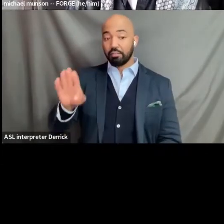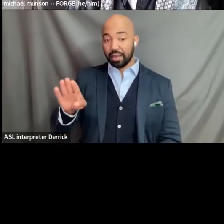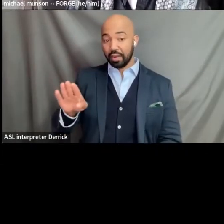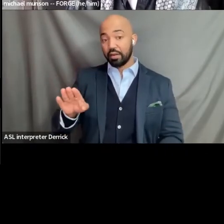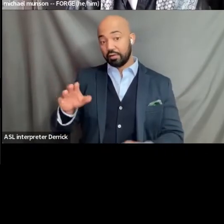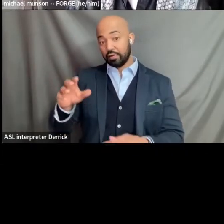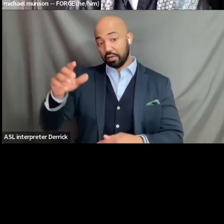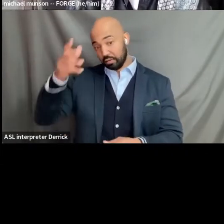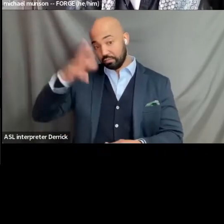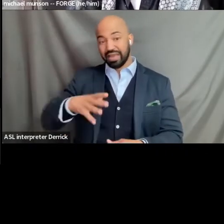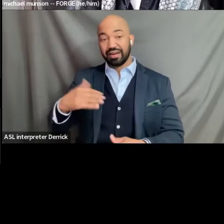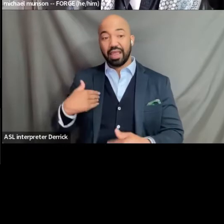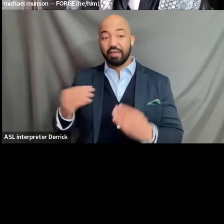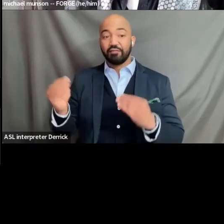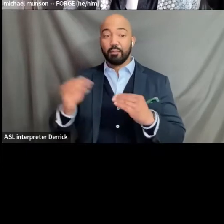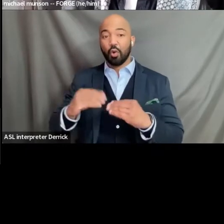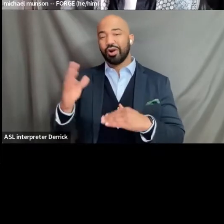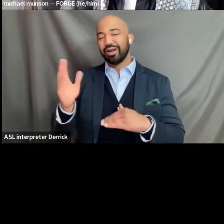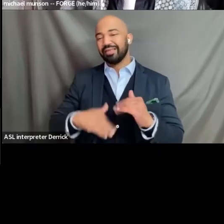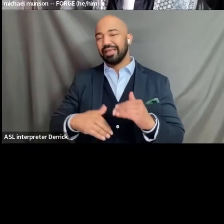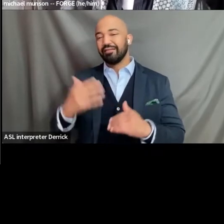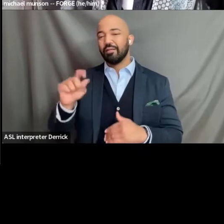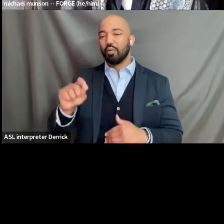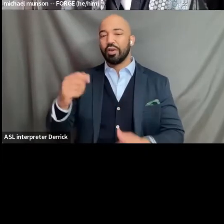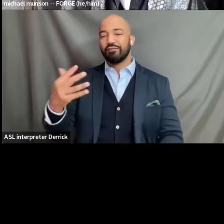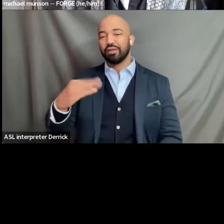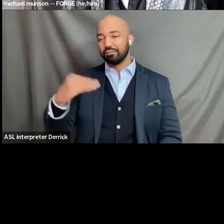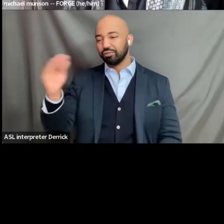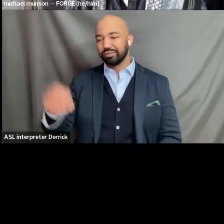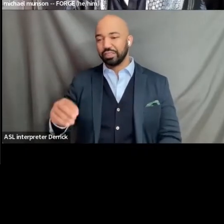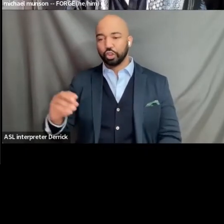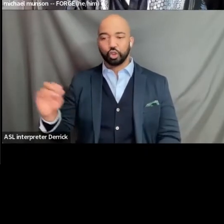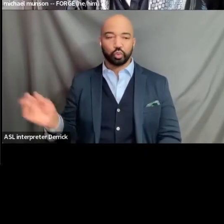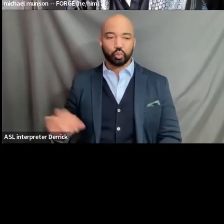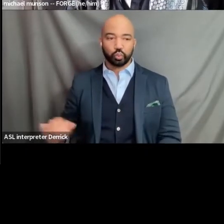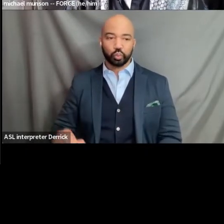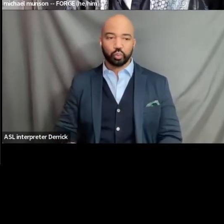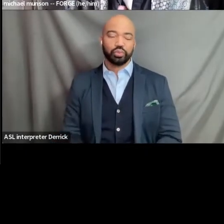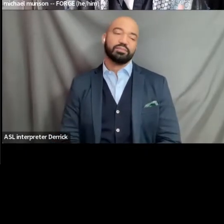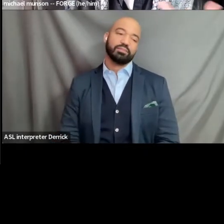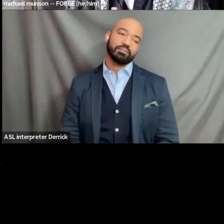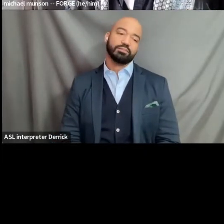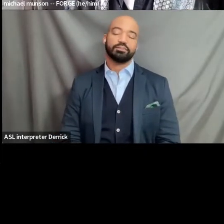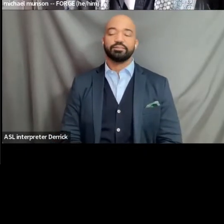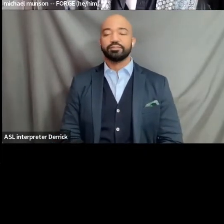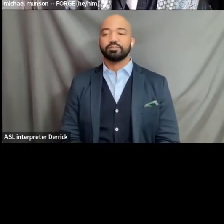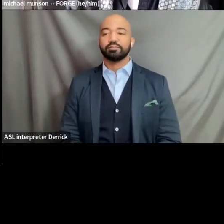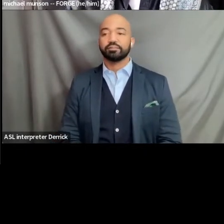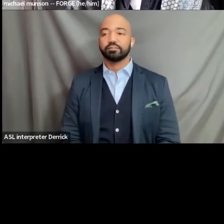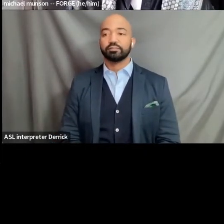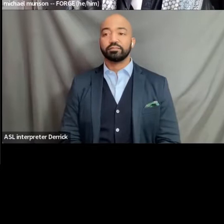than that .5% general population. And there's a couple of reasons that I'd just like to share why those rates